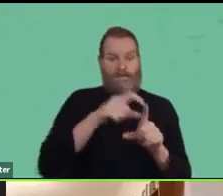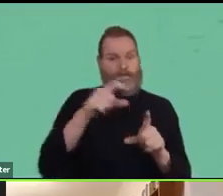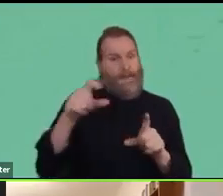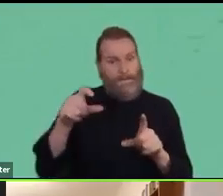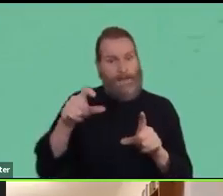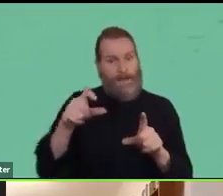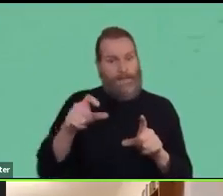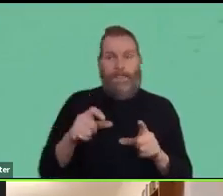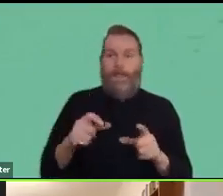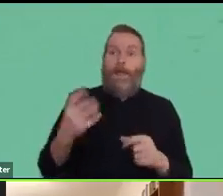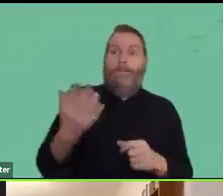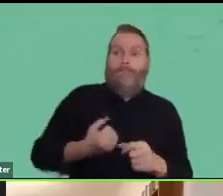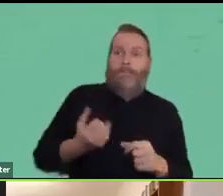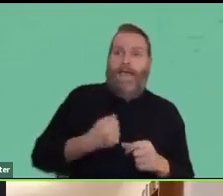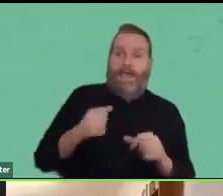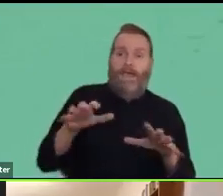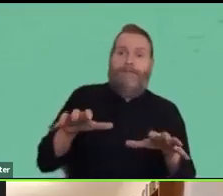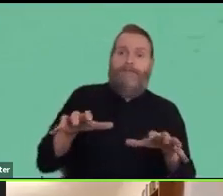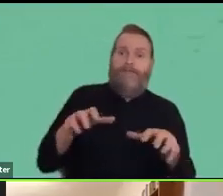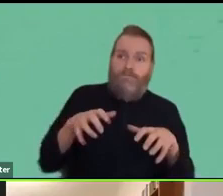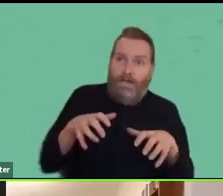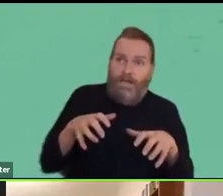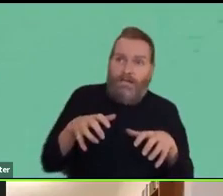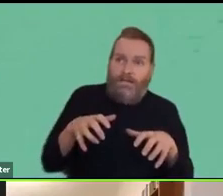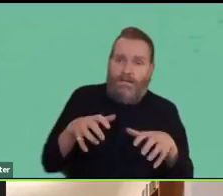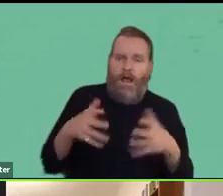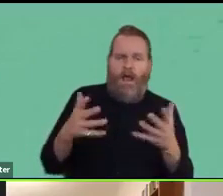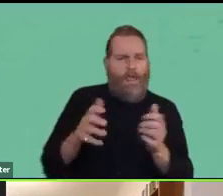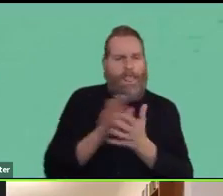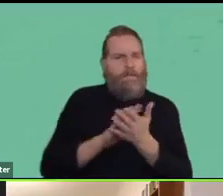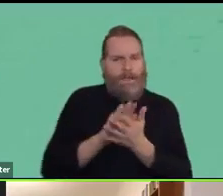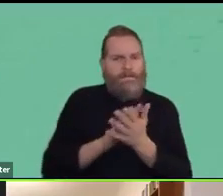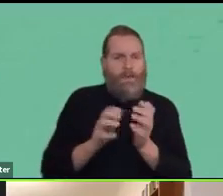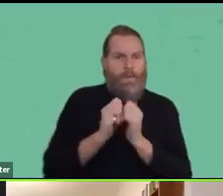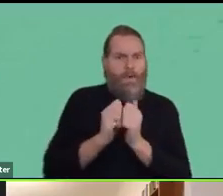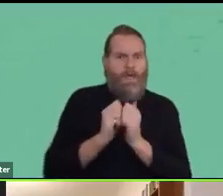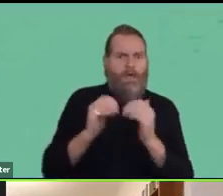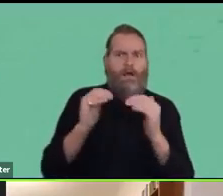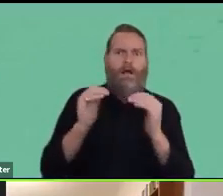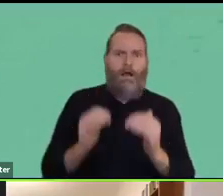for people whose pay they've cut in real terms for a decade they've now broadened